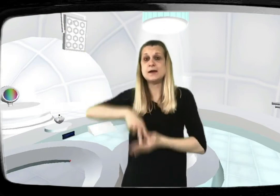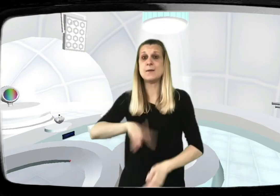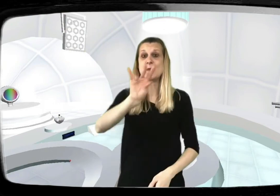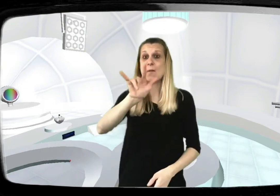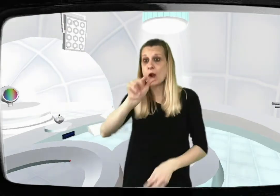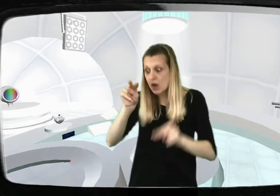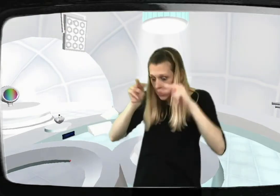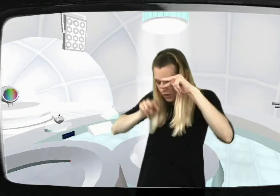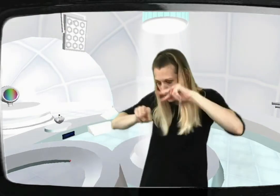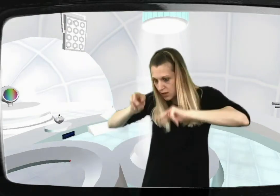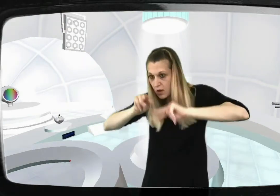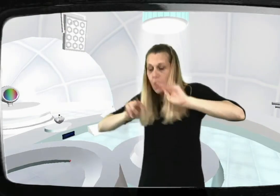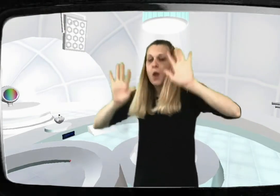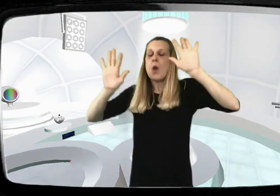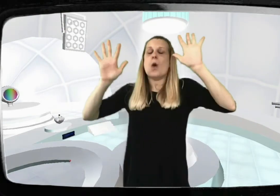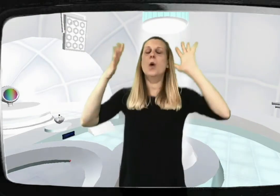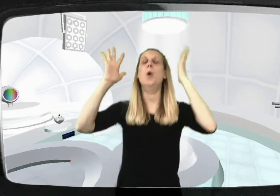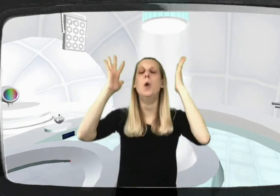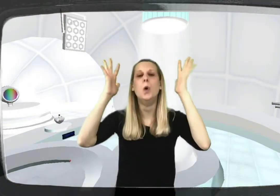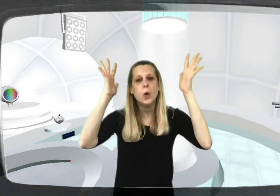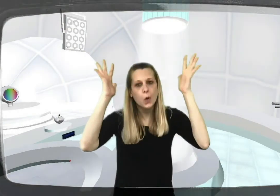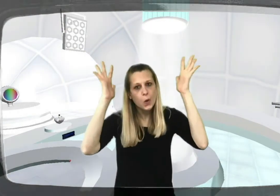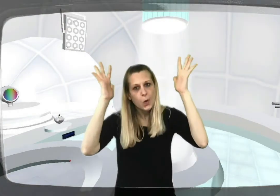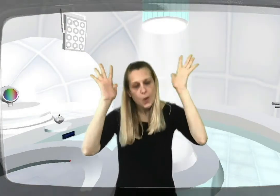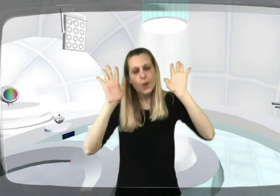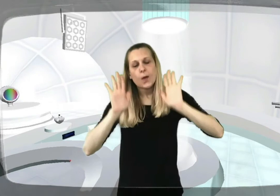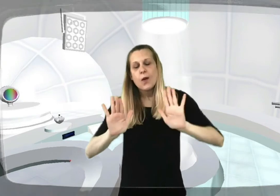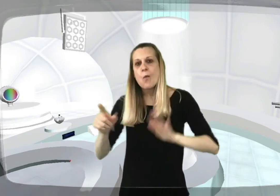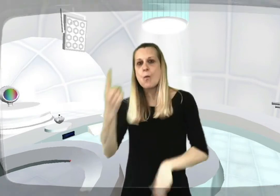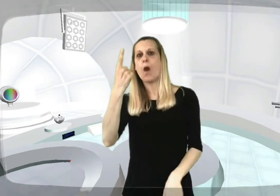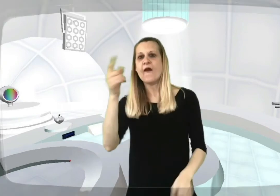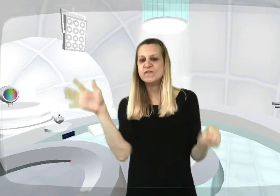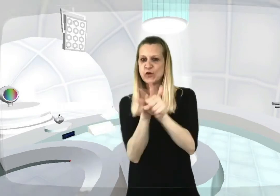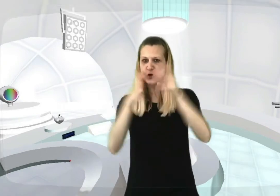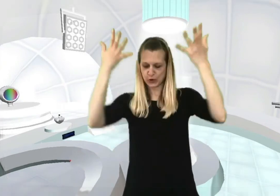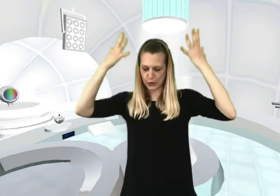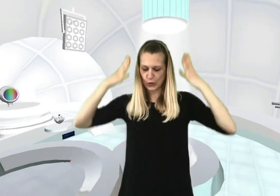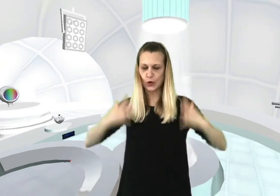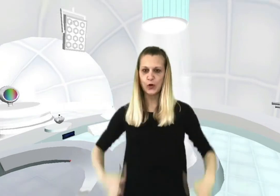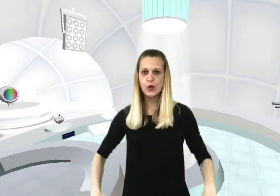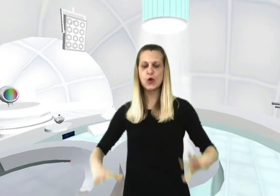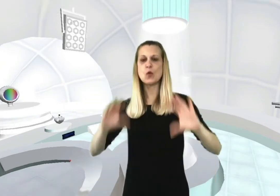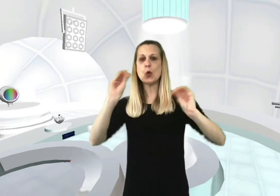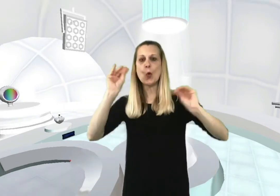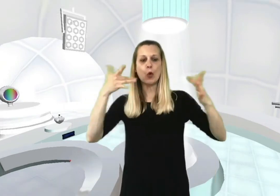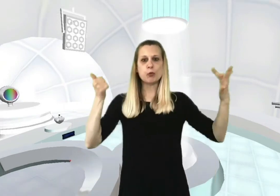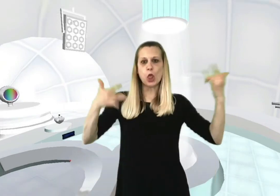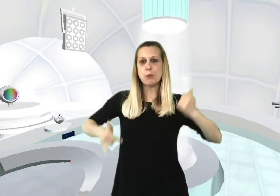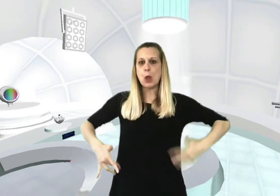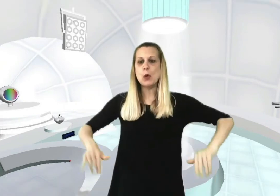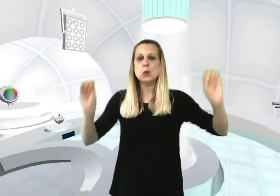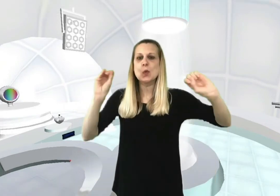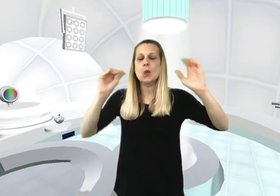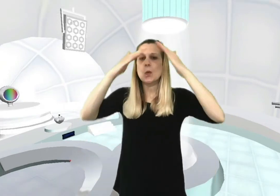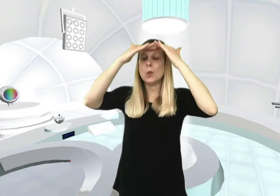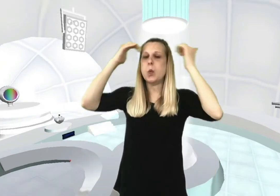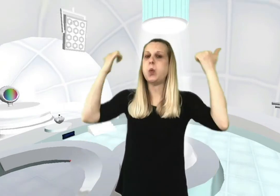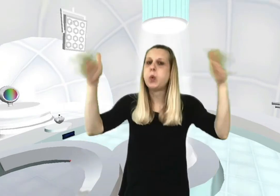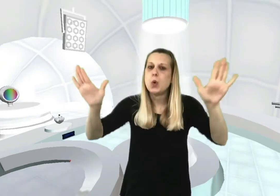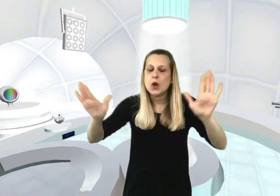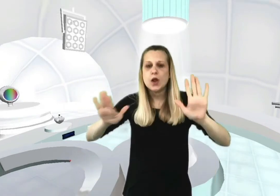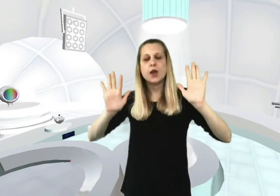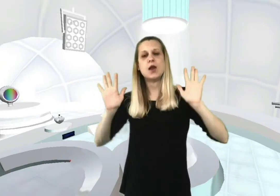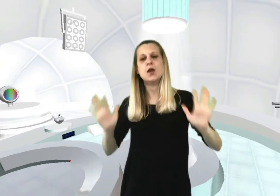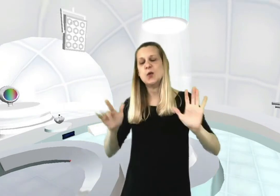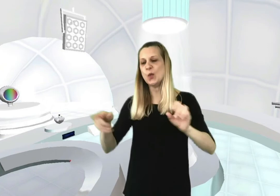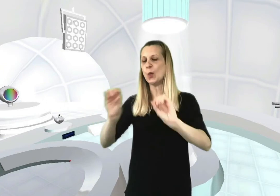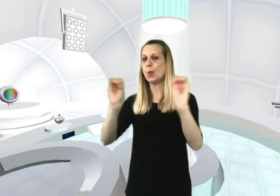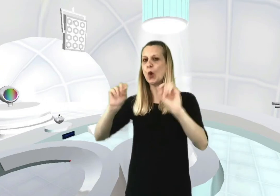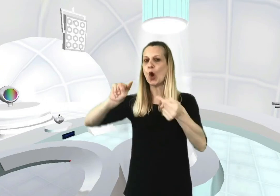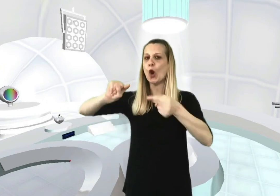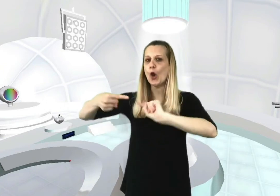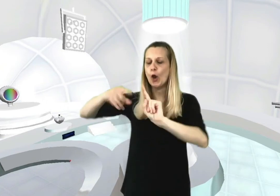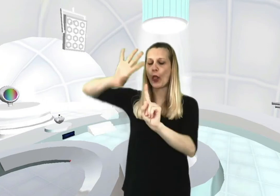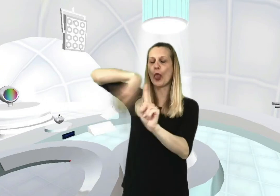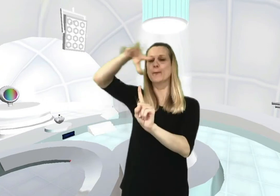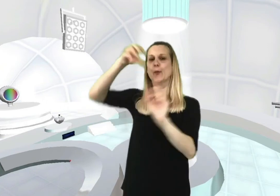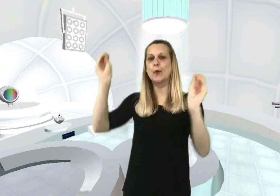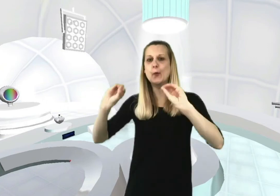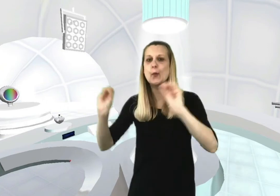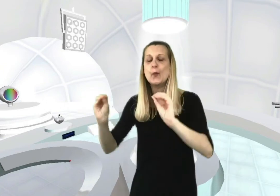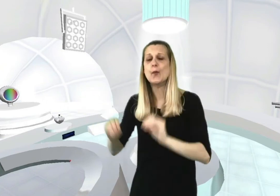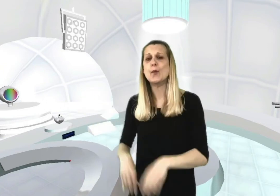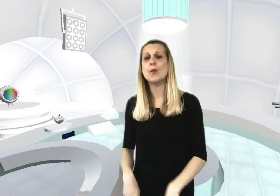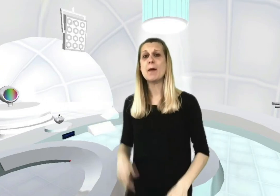"Hooray!" cried Mr. Wonka. "He’s all in one piece! He’s completely unharmed!"